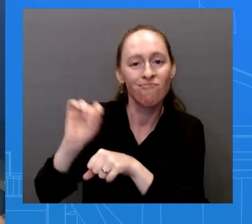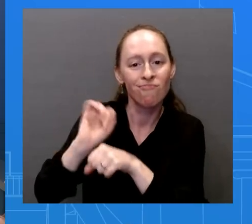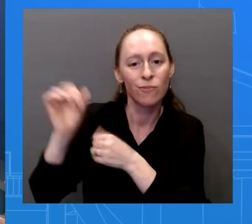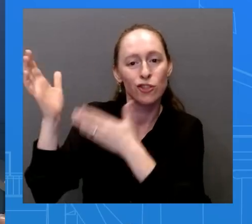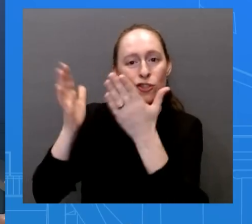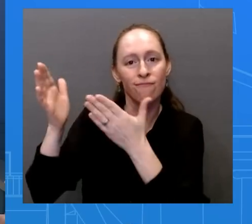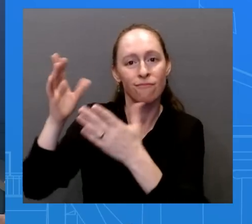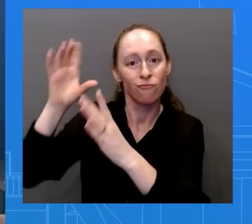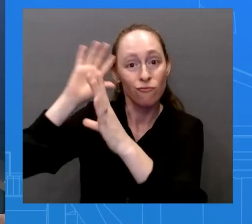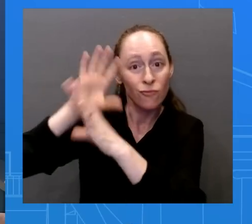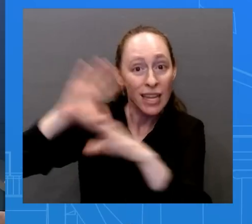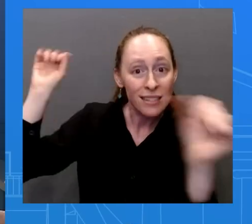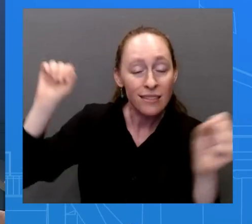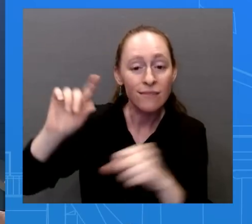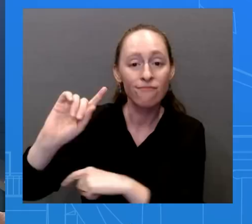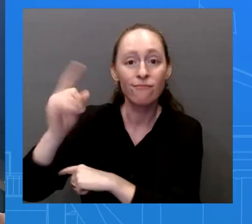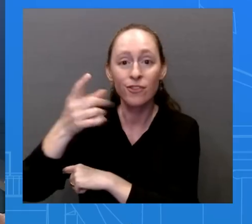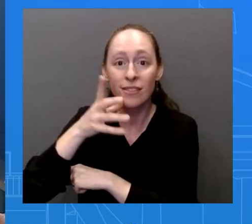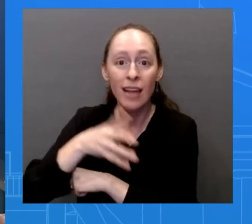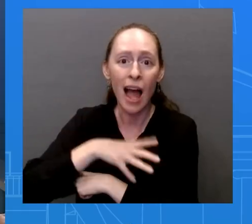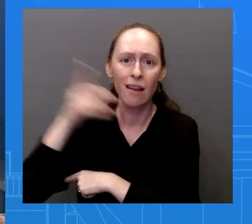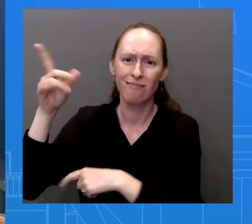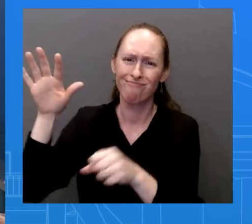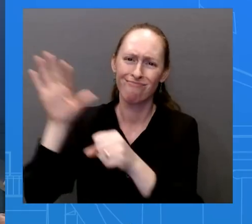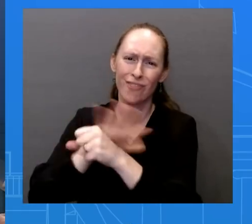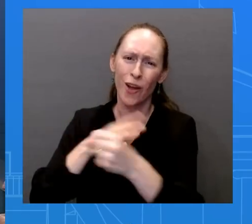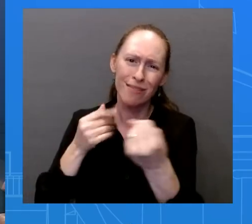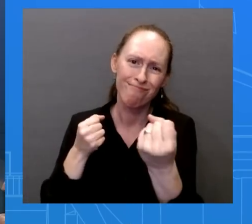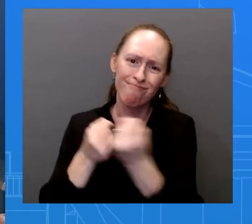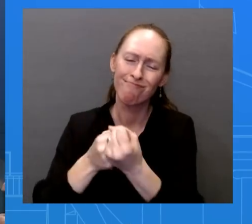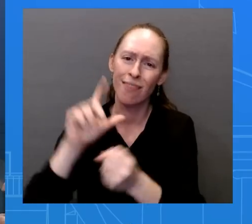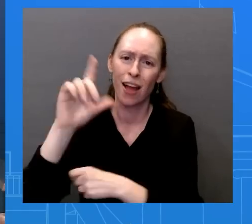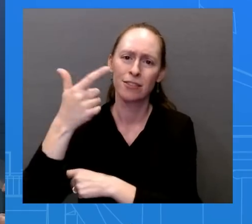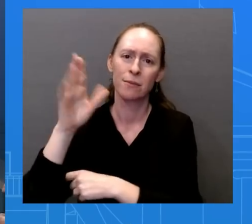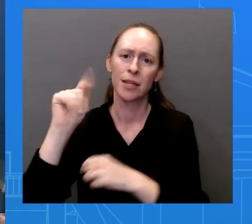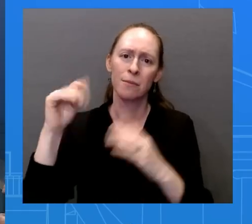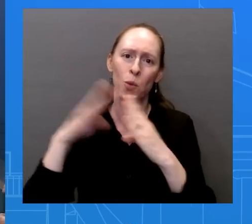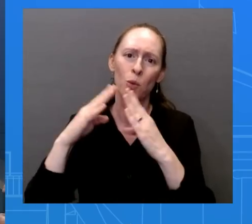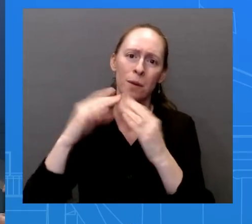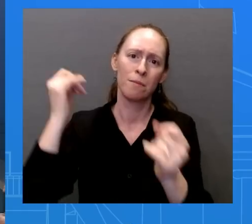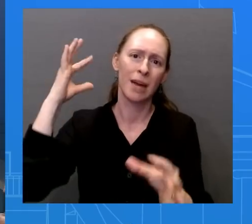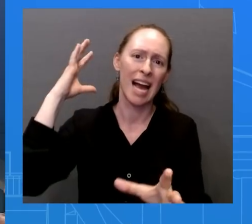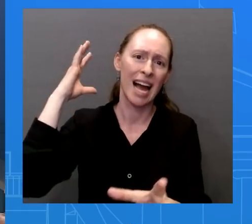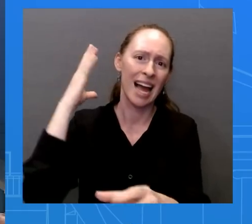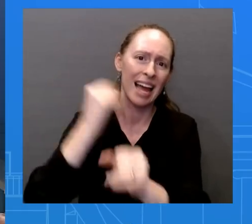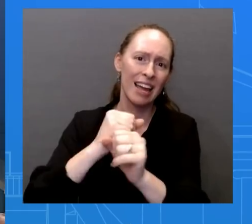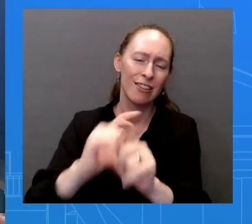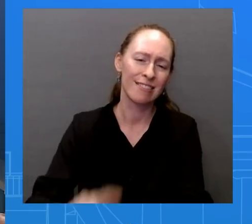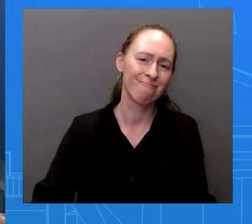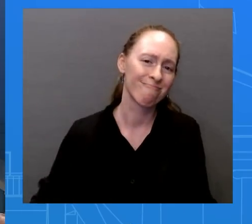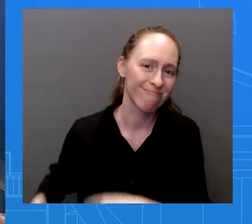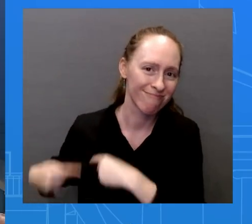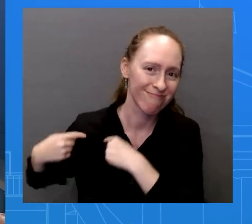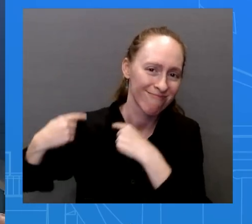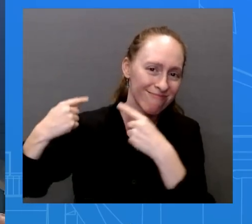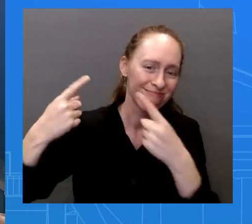and will continue to stand with all those who come out. And we are thinking about those who are coming out